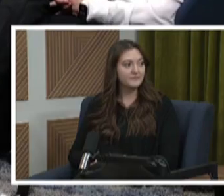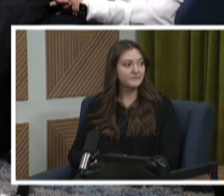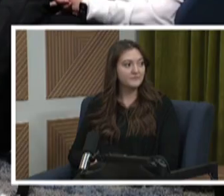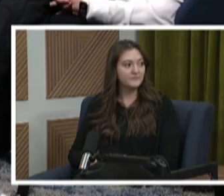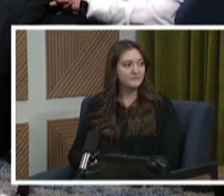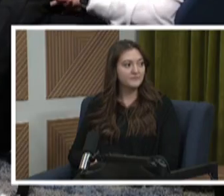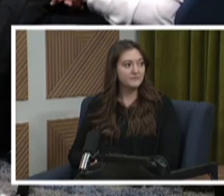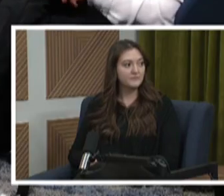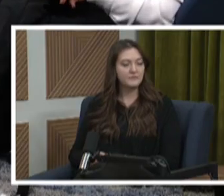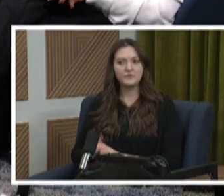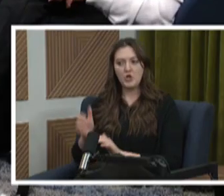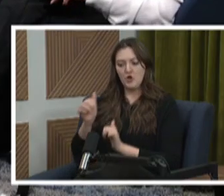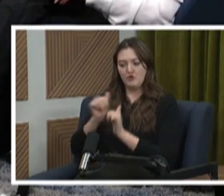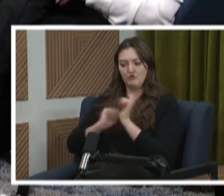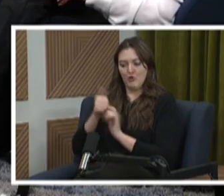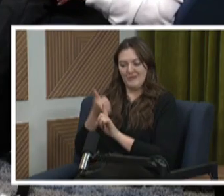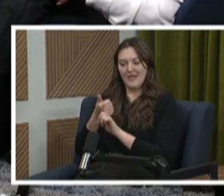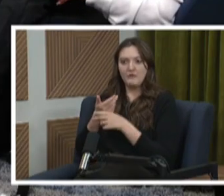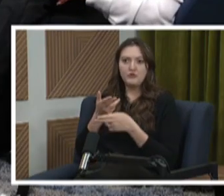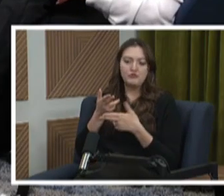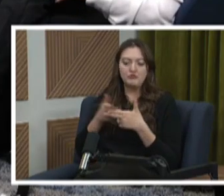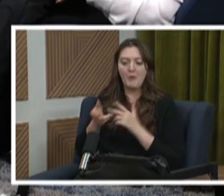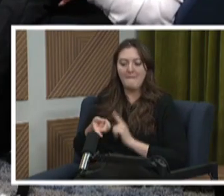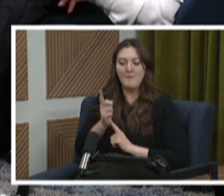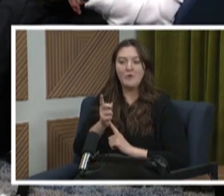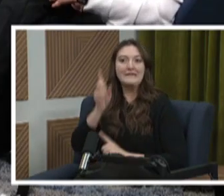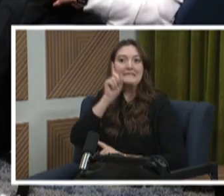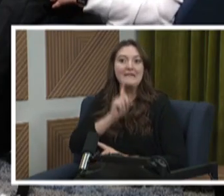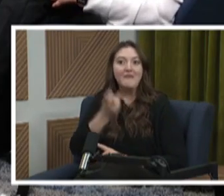This show also has a small moment with a deaf-blind person.